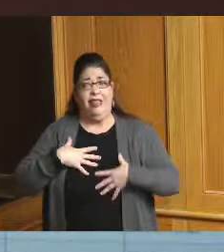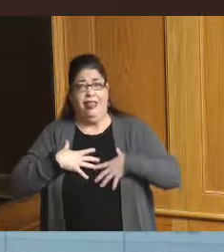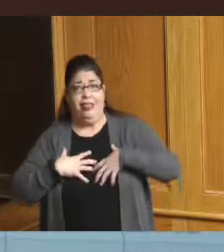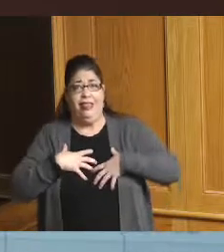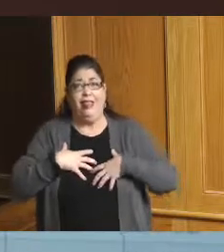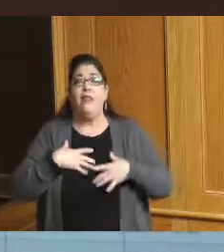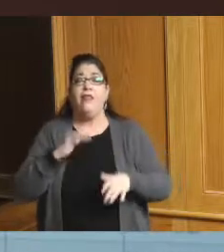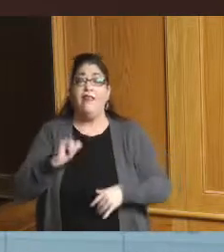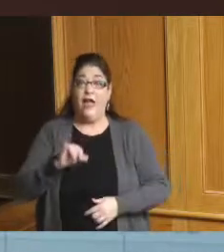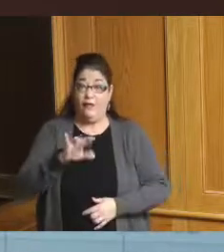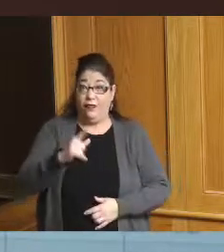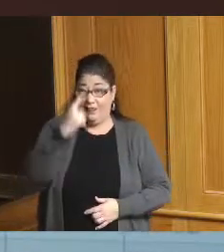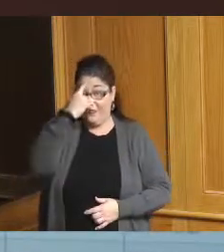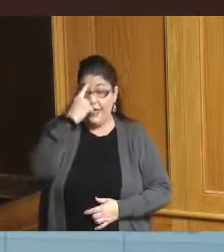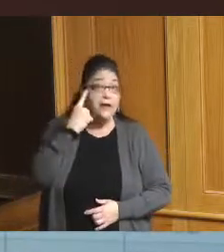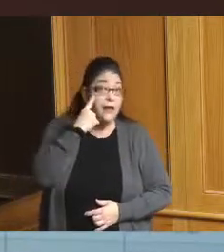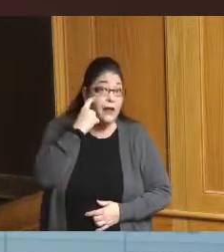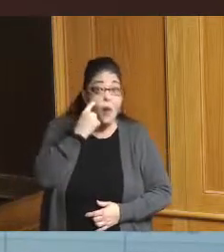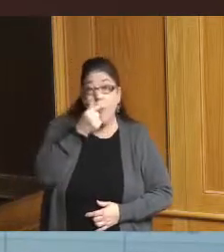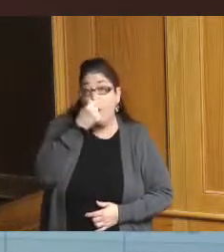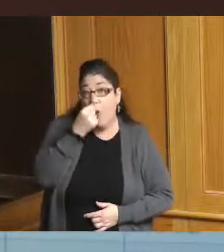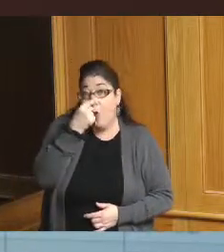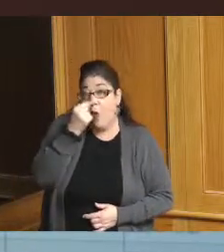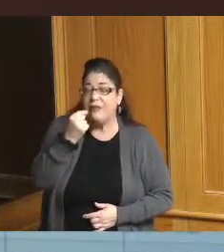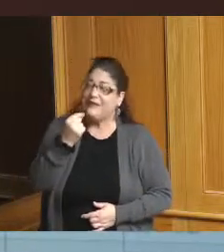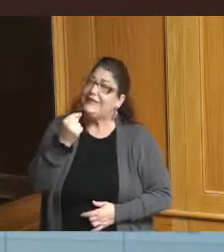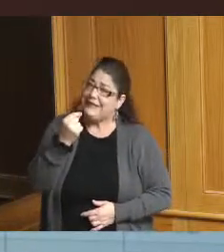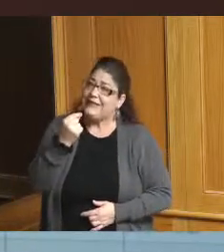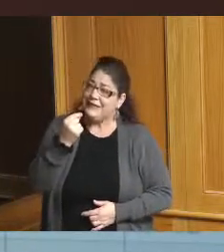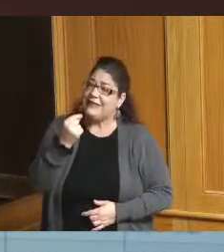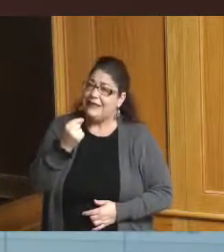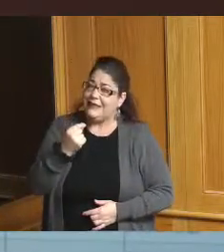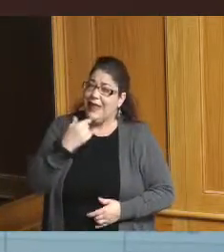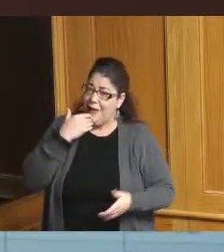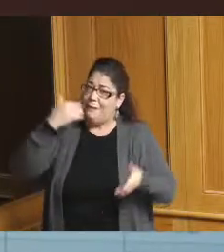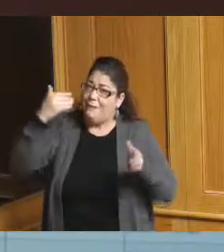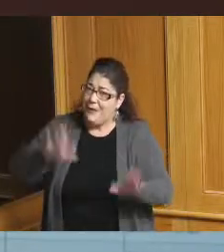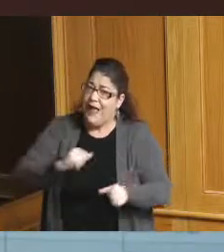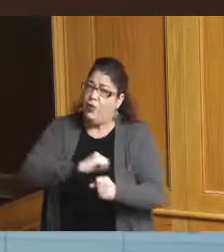and so if you don't have access to a task please keep sick at home continues to be the